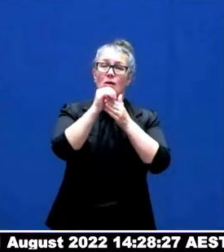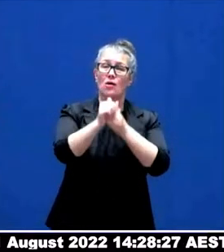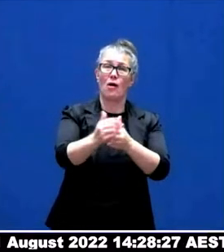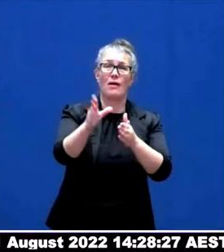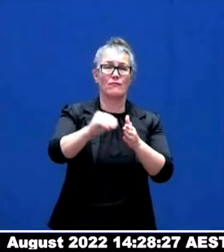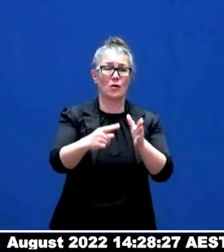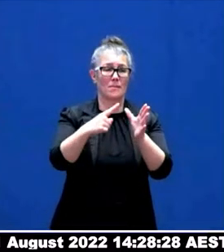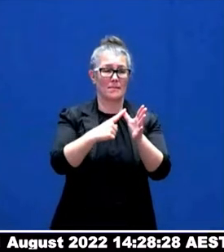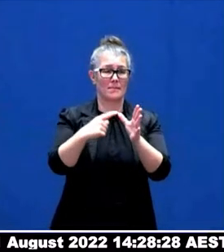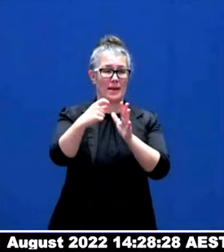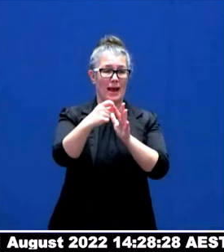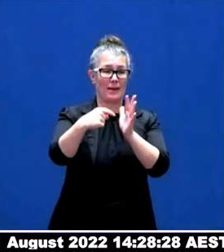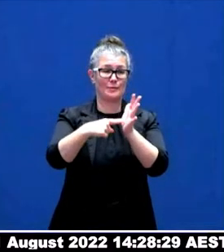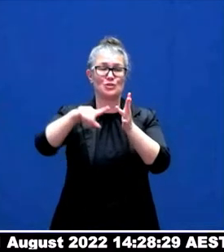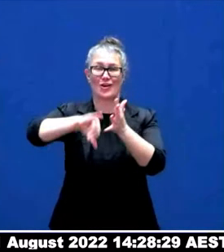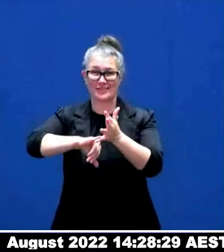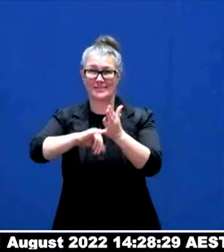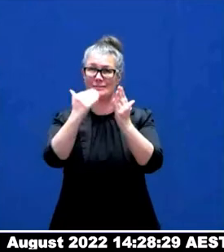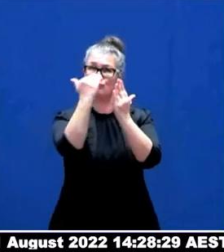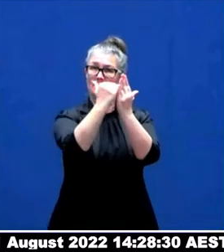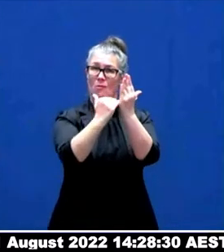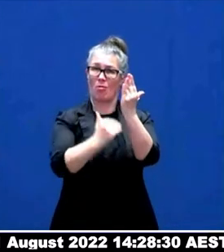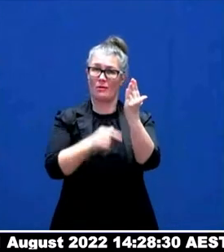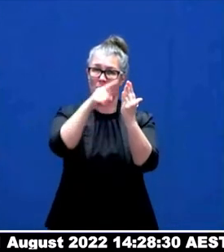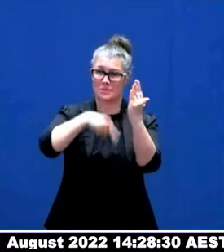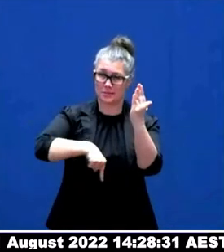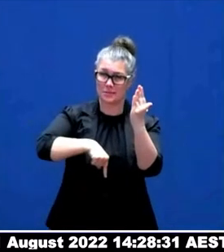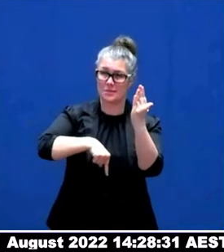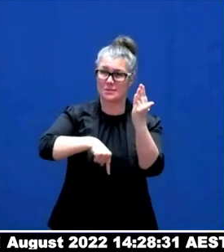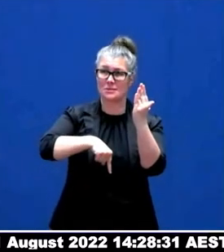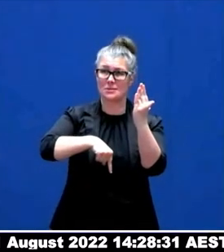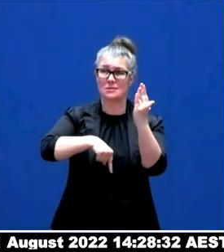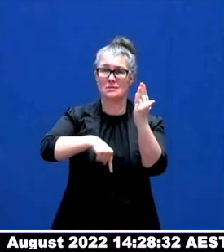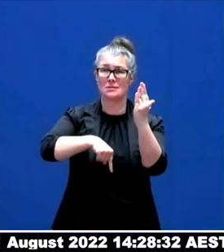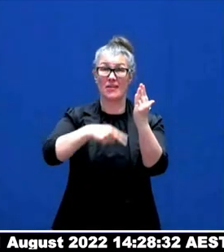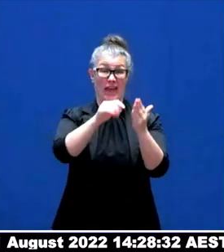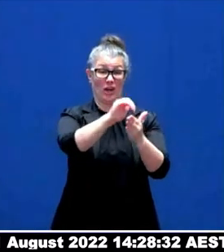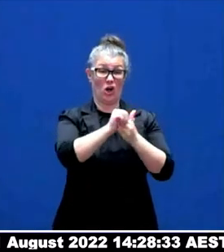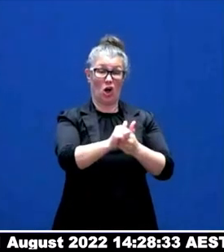It's a set of principles, I know, and - but it is - is what we have to guide us on the